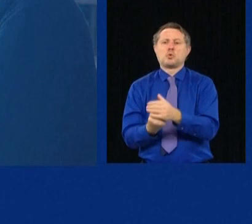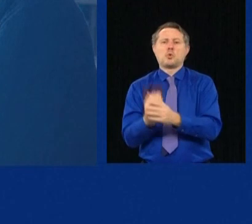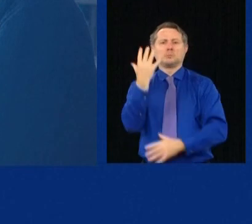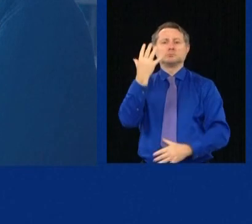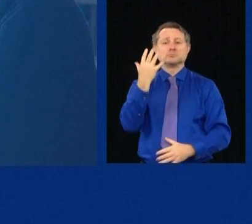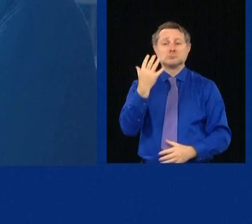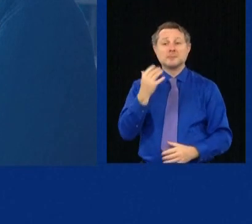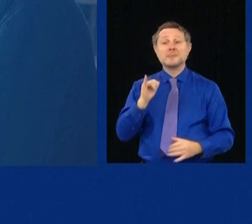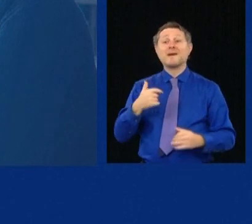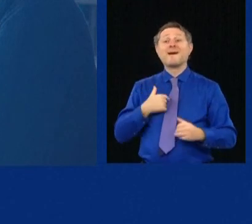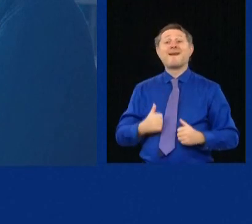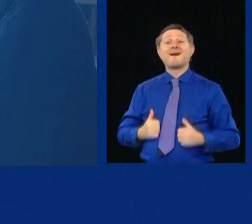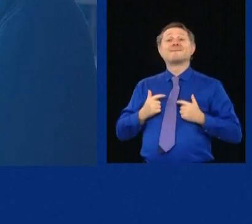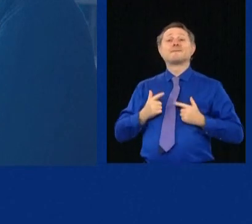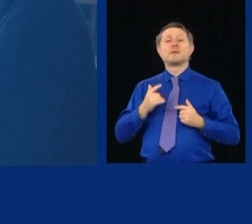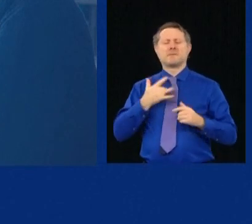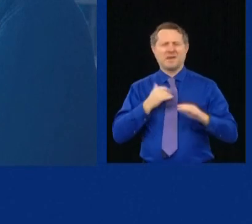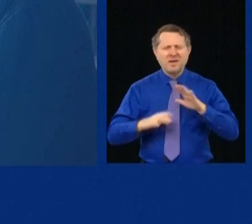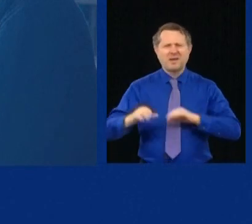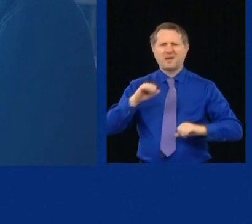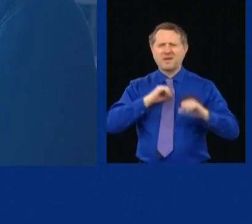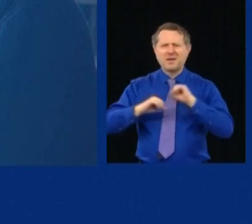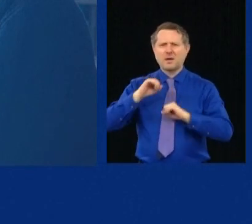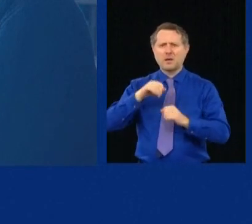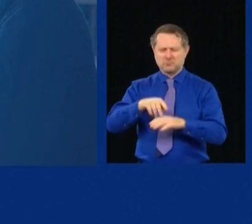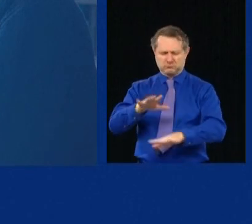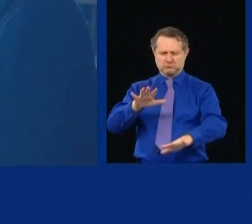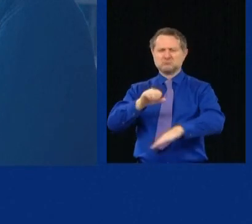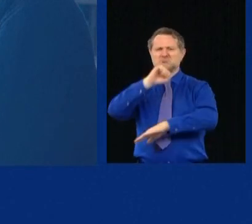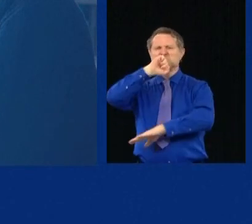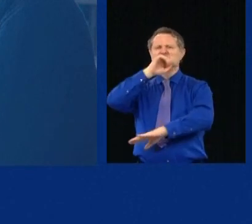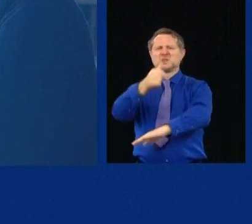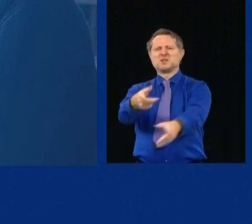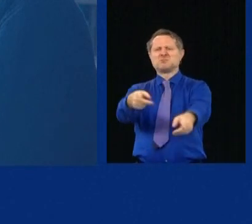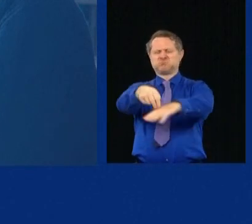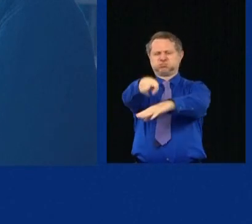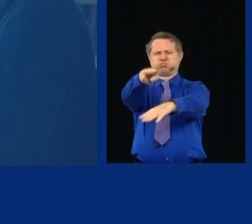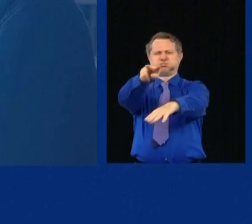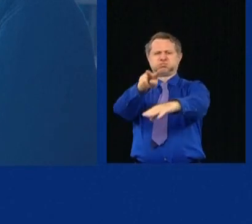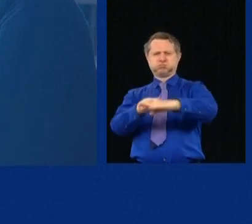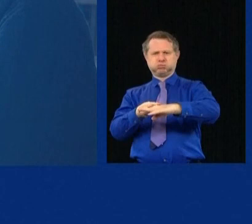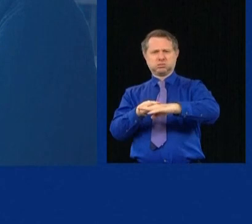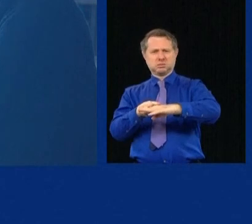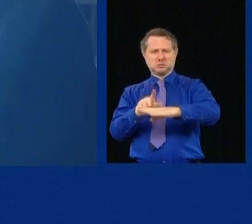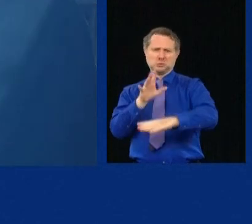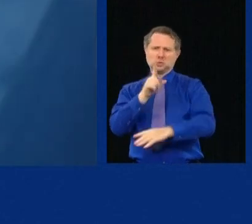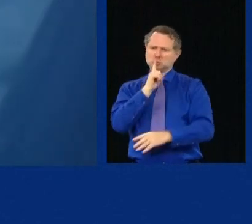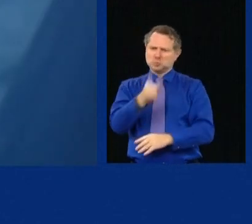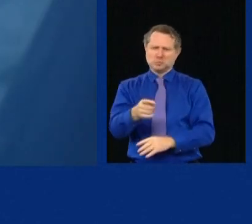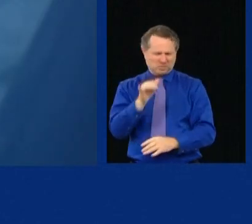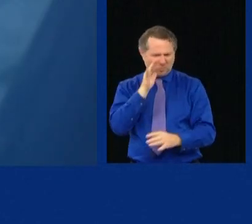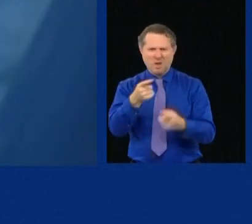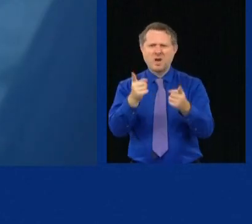AND GROW FROM IT, RIGHT? LIFE WILL KNOCK YOU ON YOUR REAR